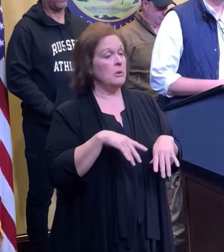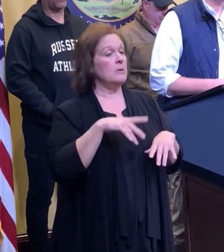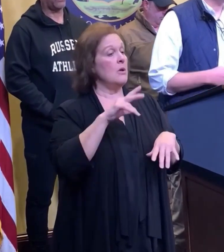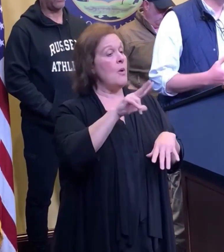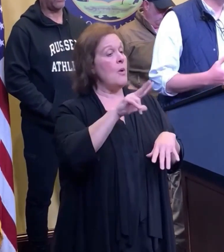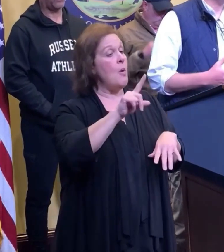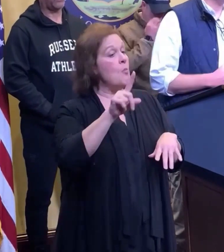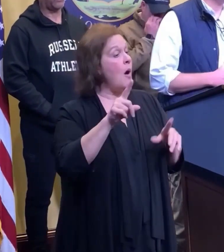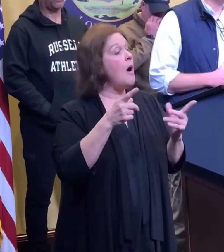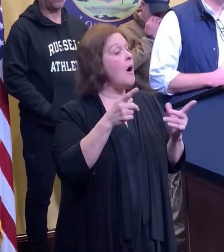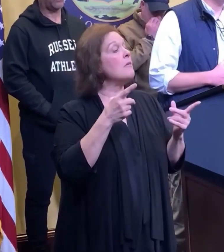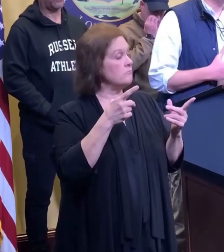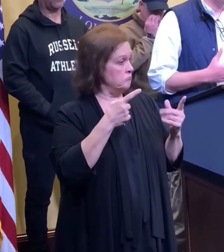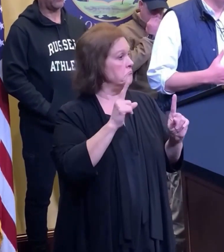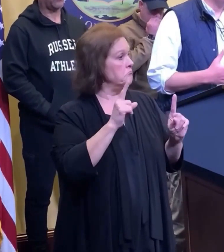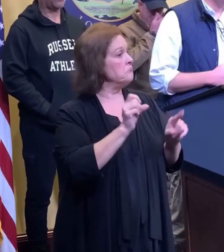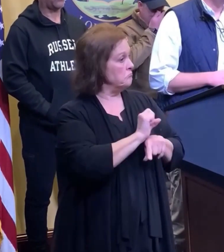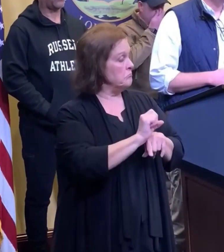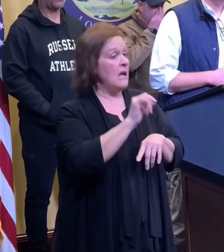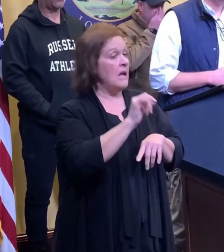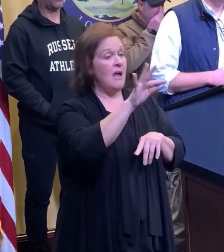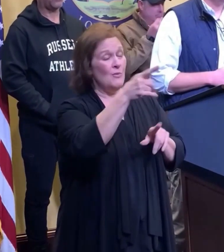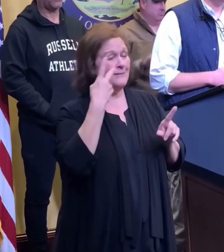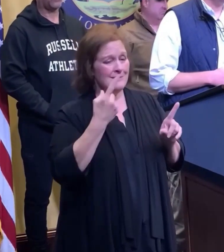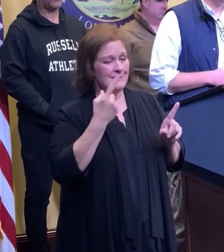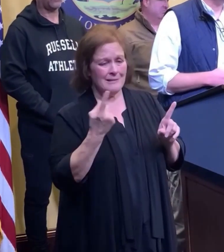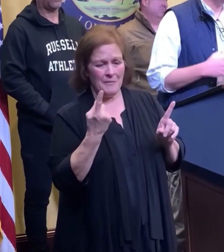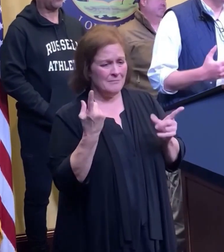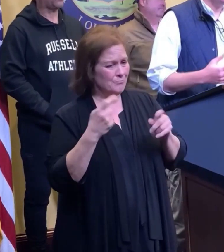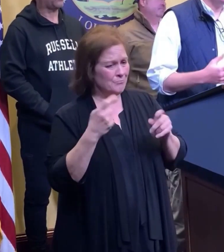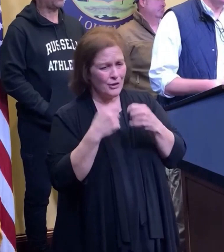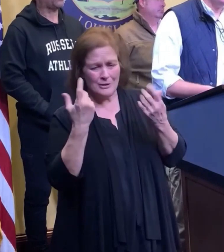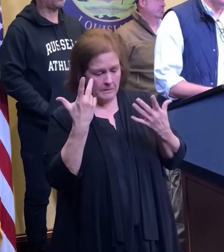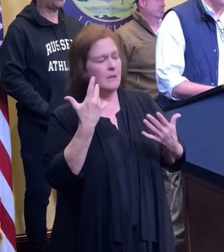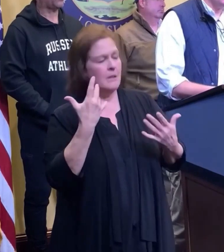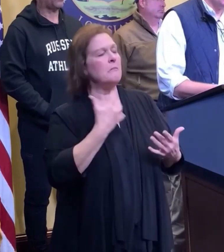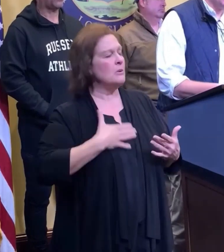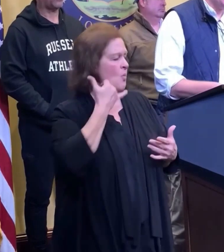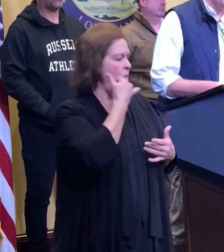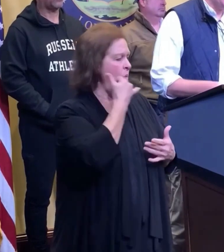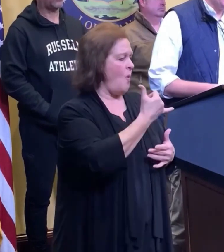you see something in the street that's obstructing traffic or something please call the 3-1-1 line